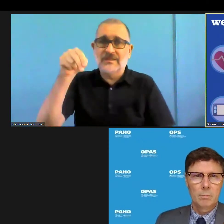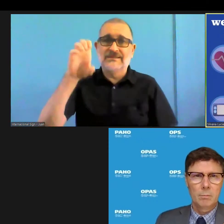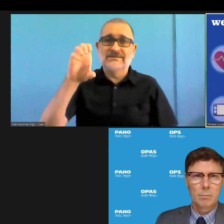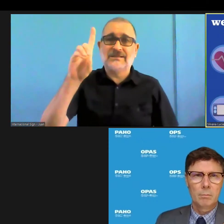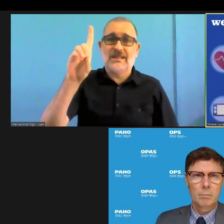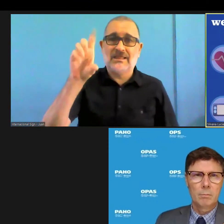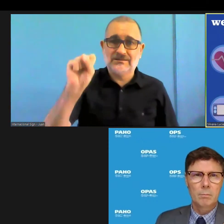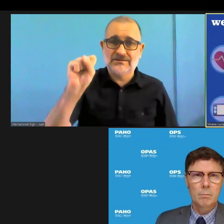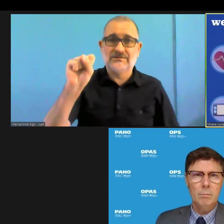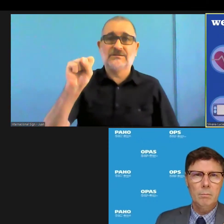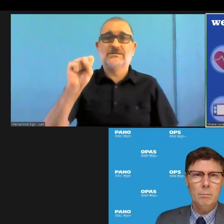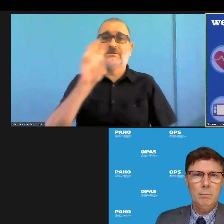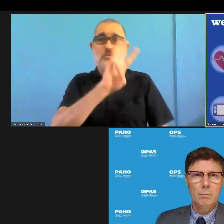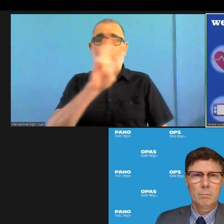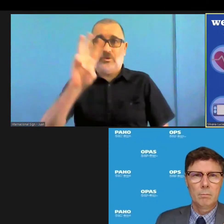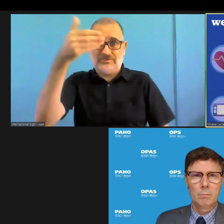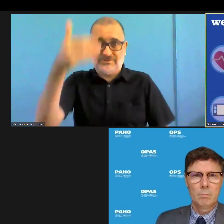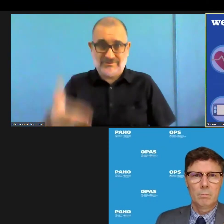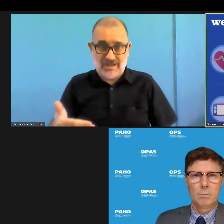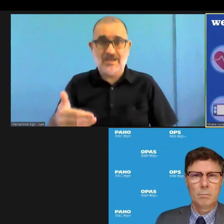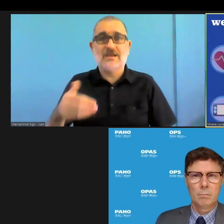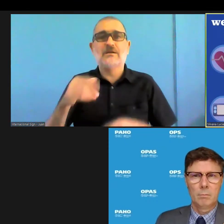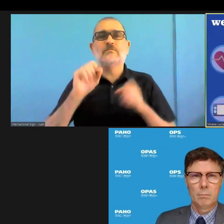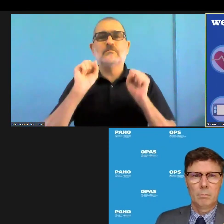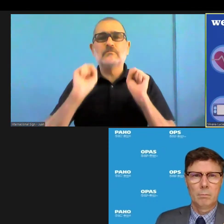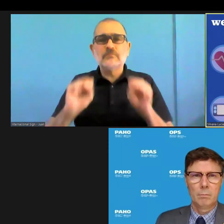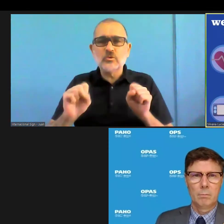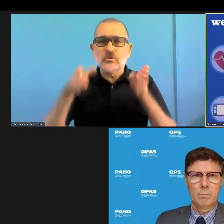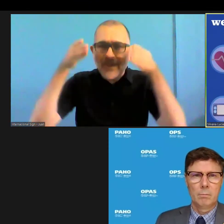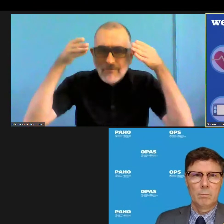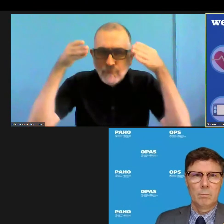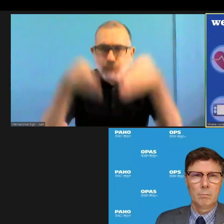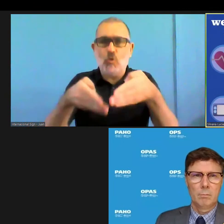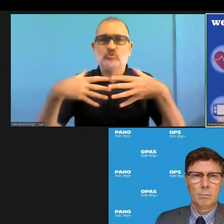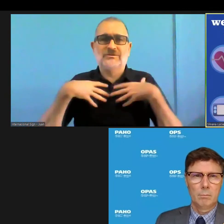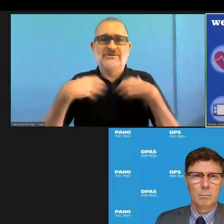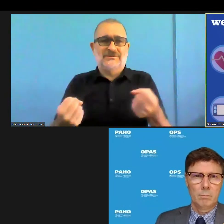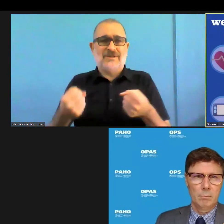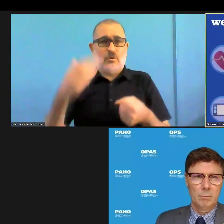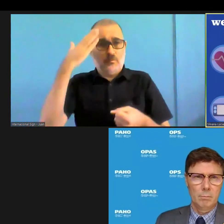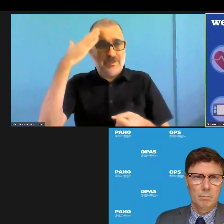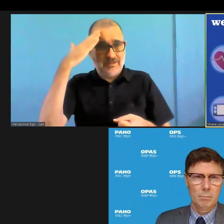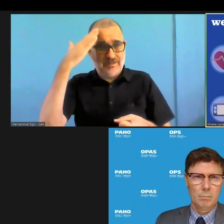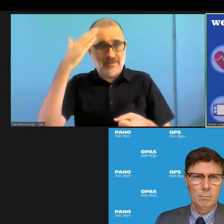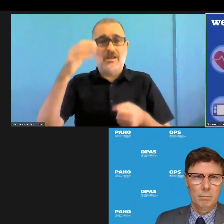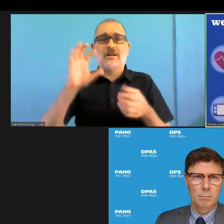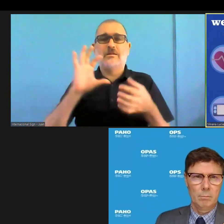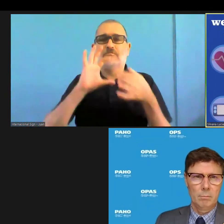management. We just heard about IDB's work in this area. And we also heard about experiences from two countries, from